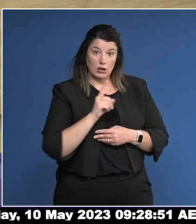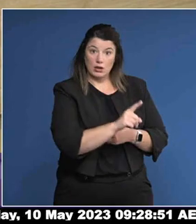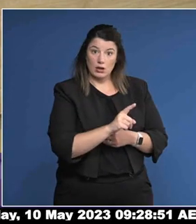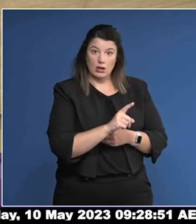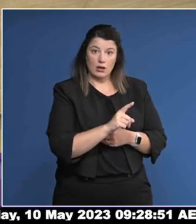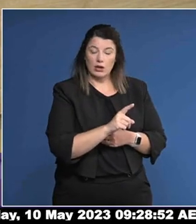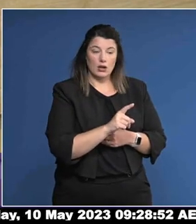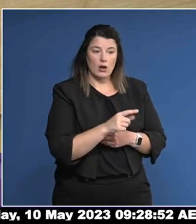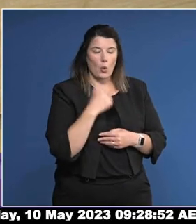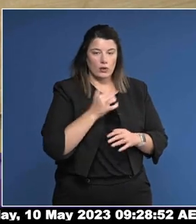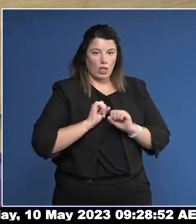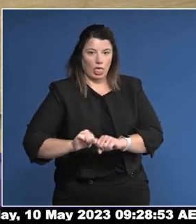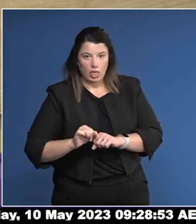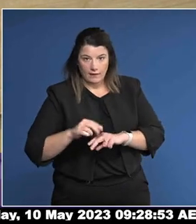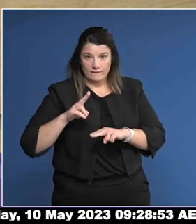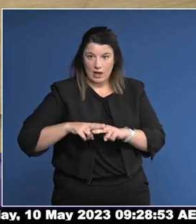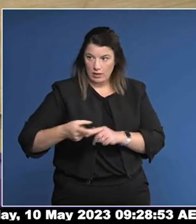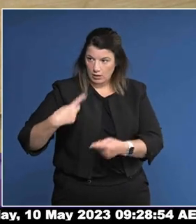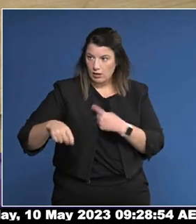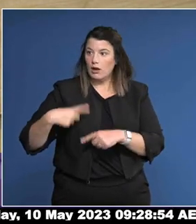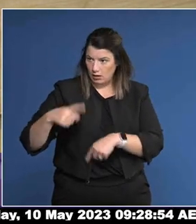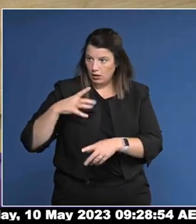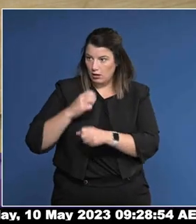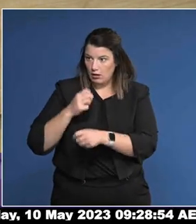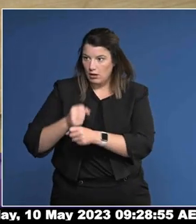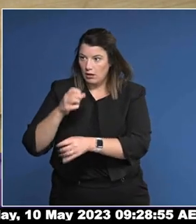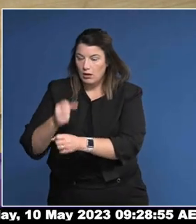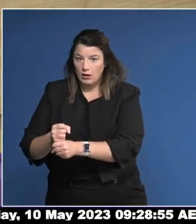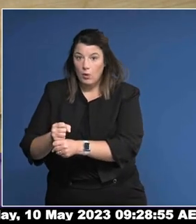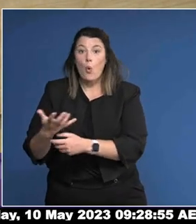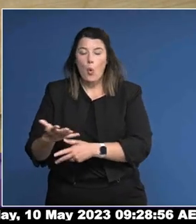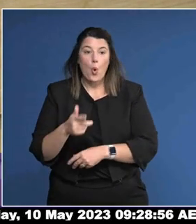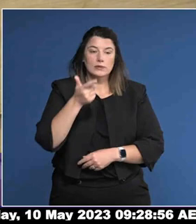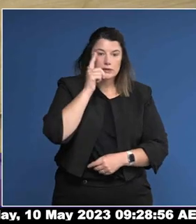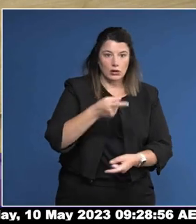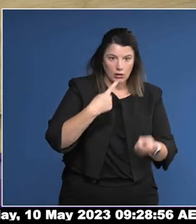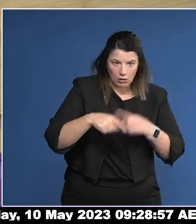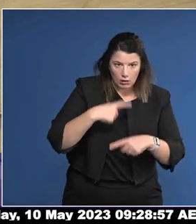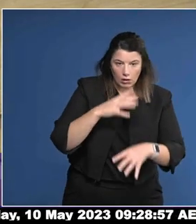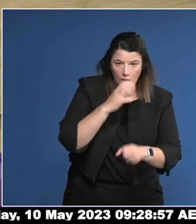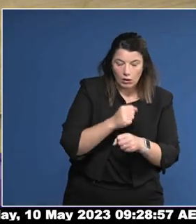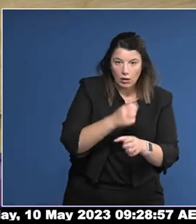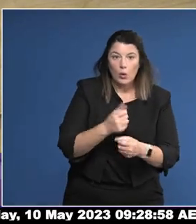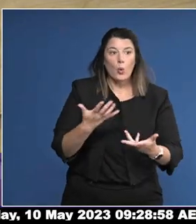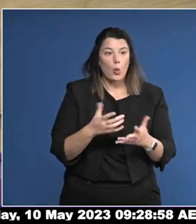provided by the father or other people such as in the Department of Education, teachers